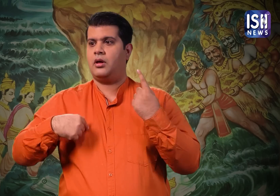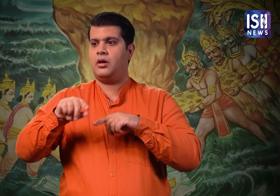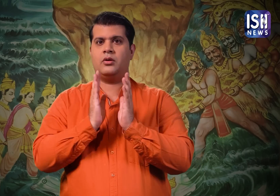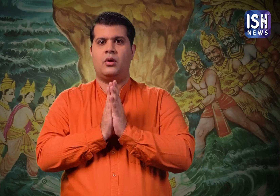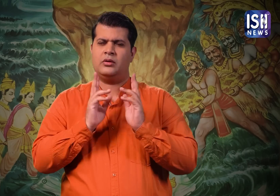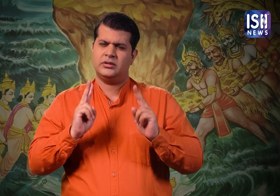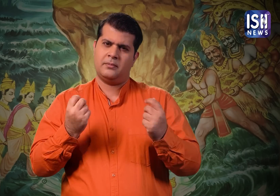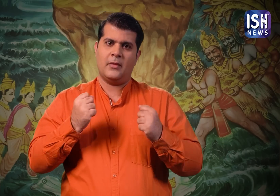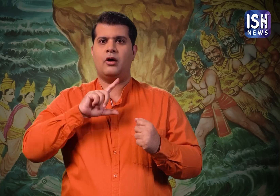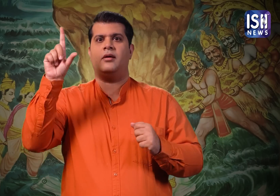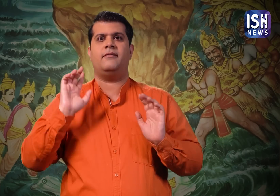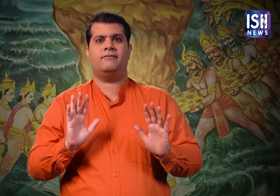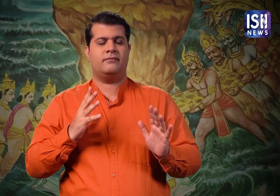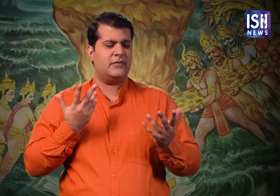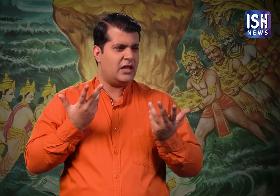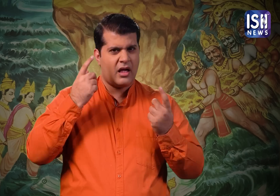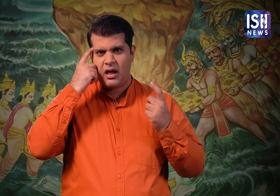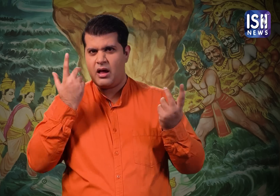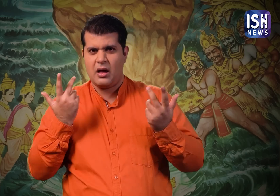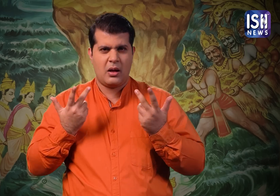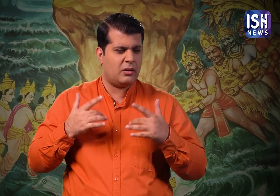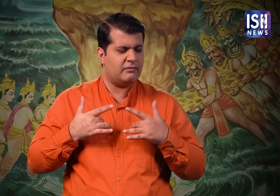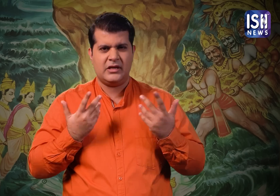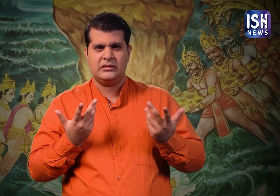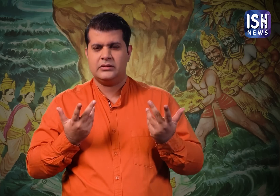The Devatas wanted to be immortal.